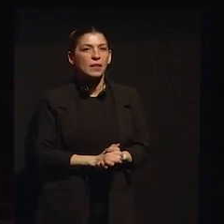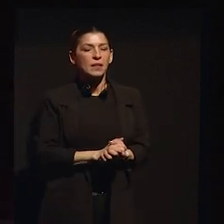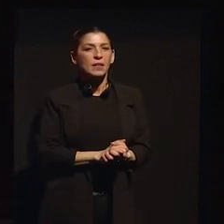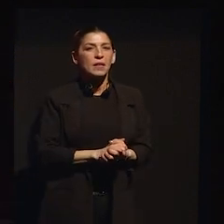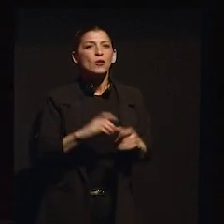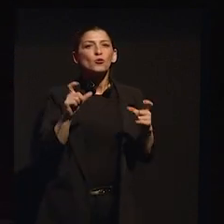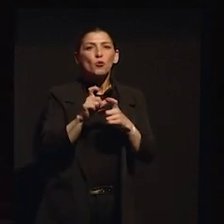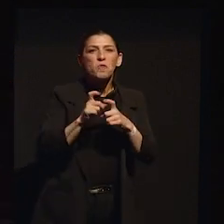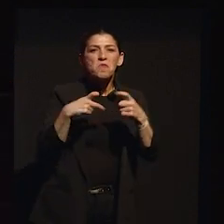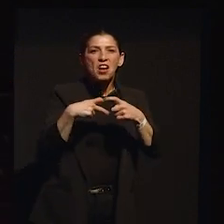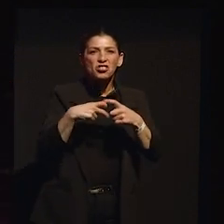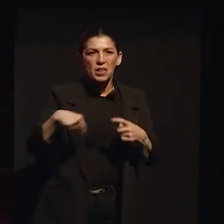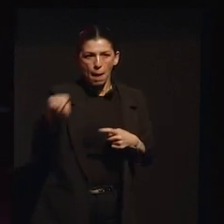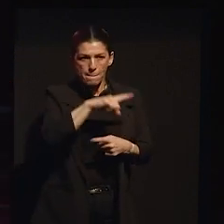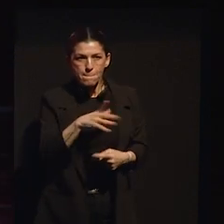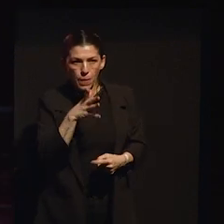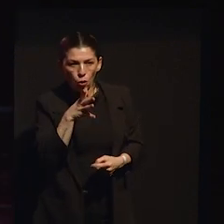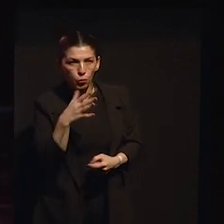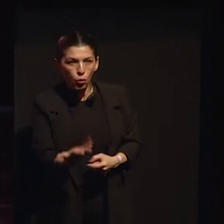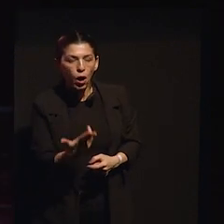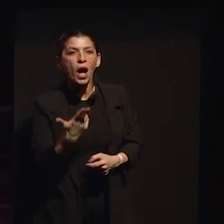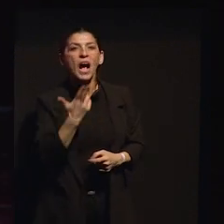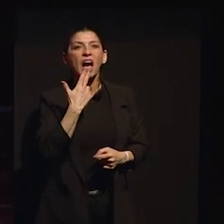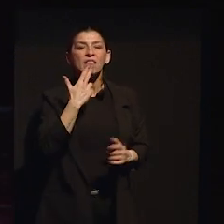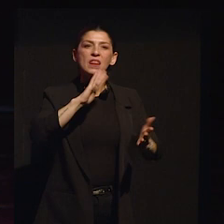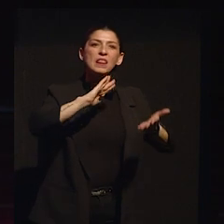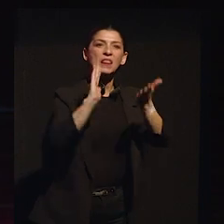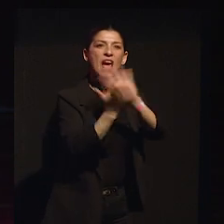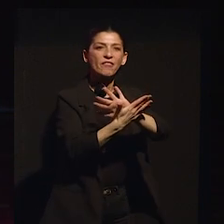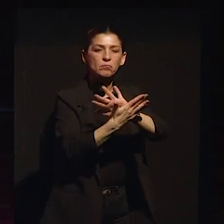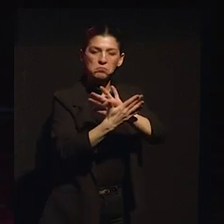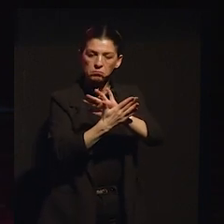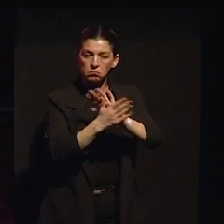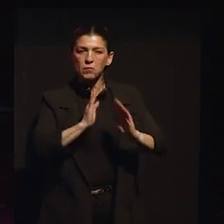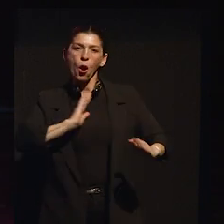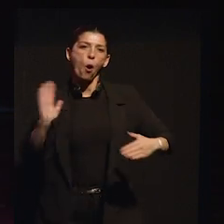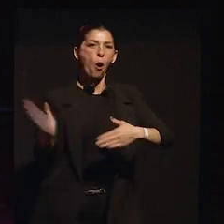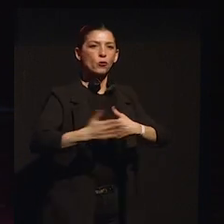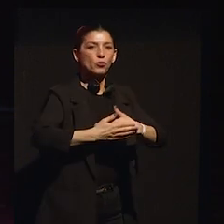The US once gave it to farmers. Then there are the suffragettes. Do you have an idea as to what a suffragette is?